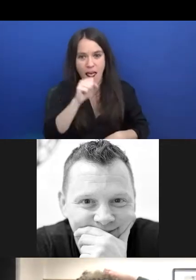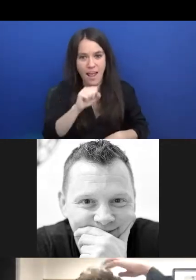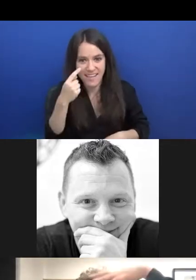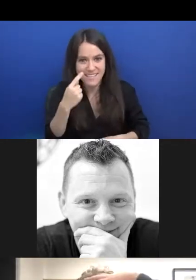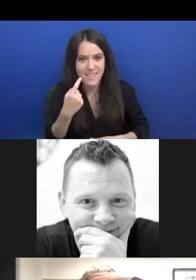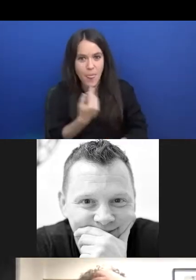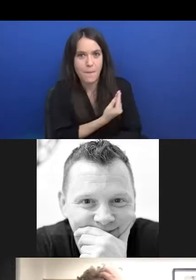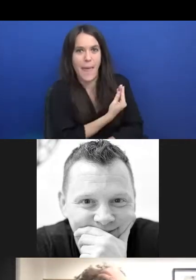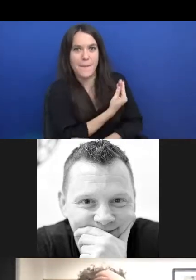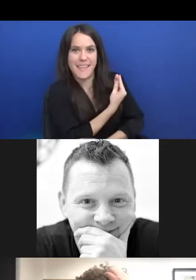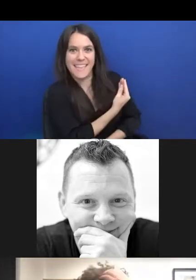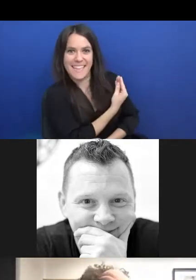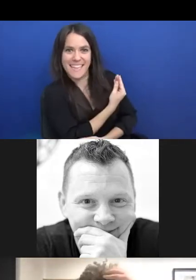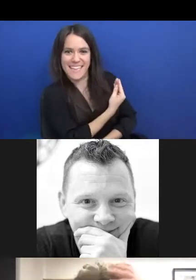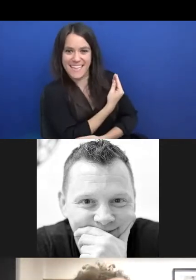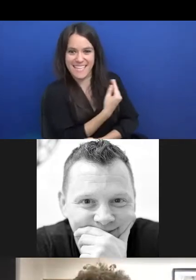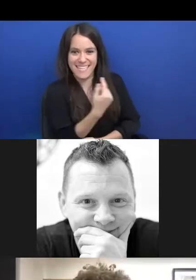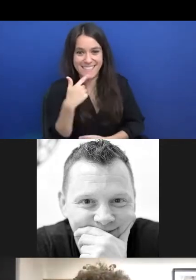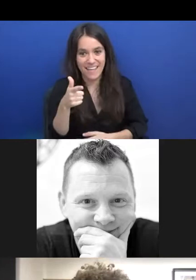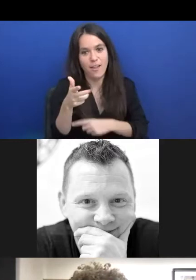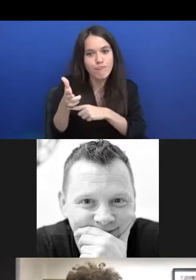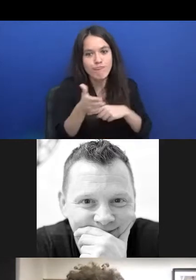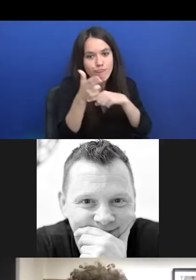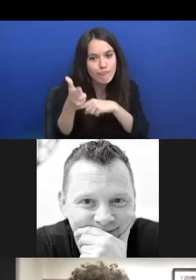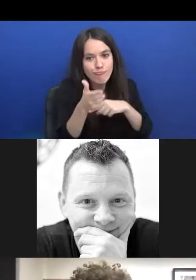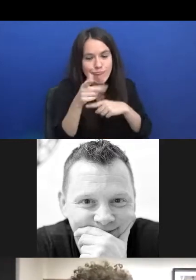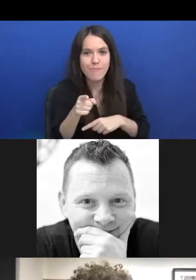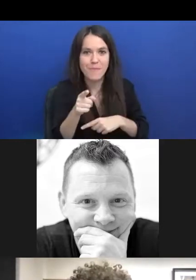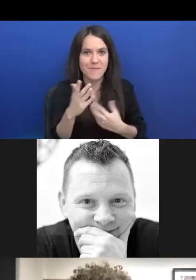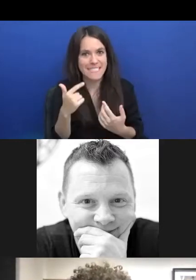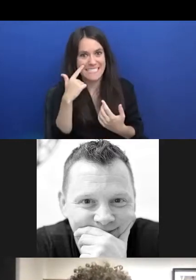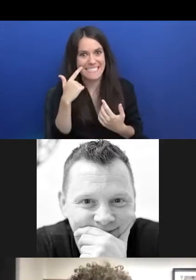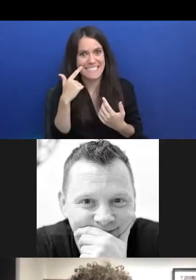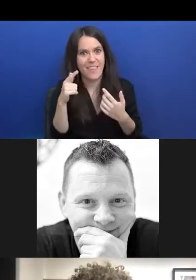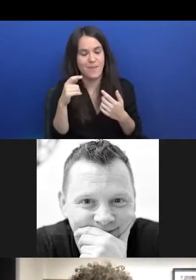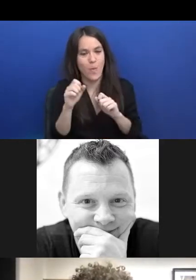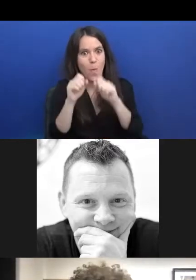who is the filmmakers that I work with and that's it's really opened my eyes to a lot of things that